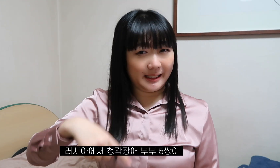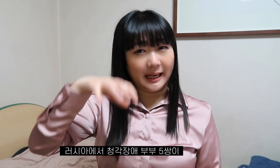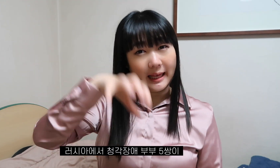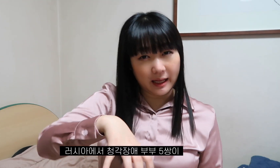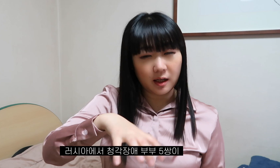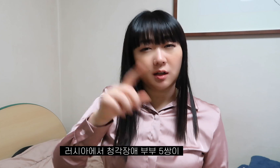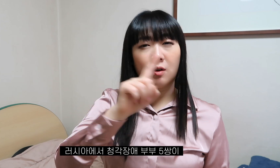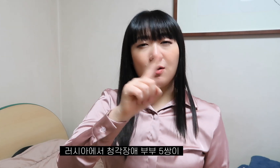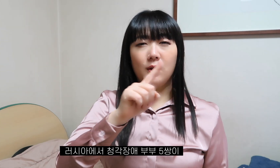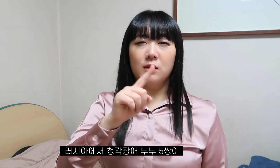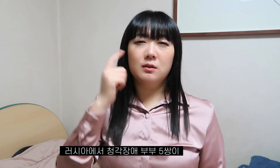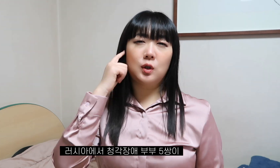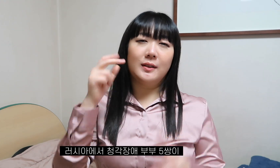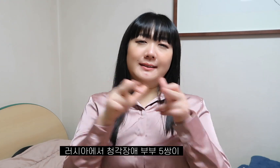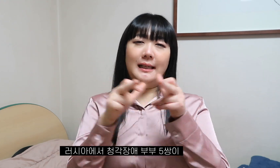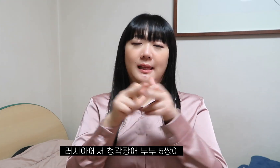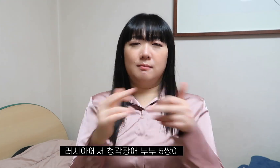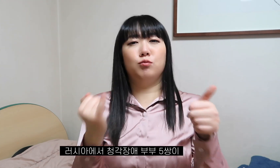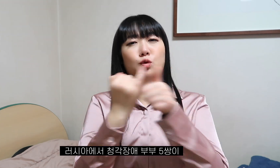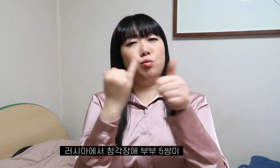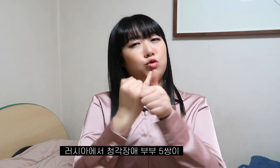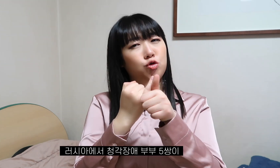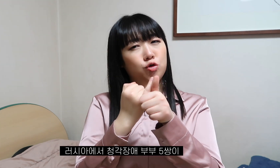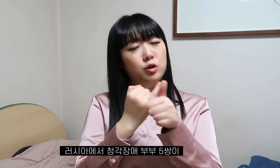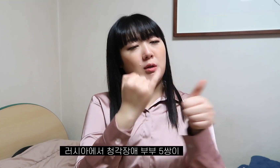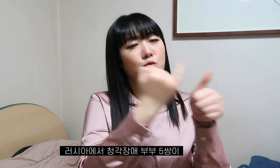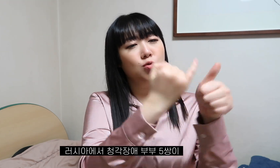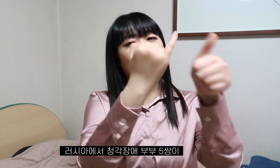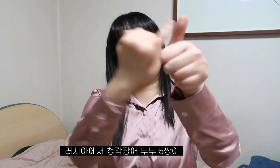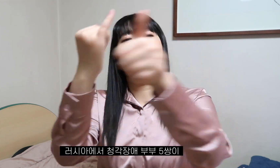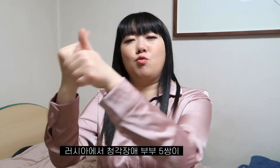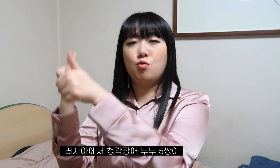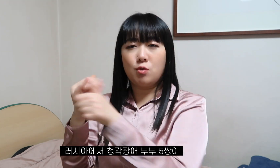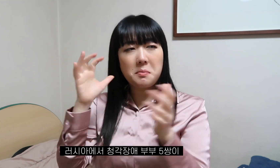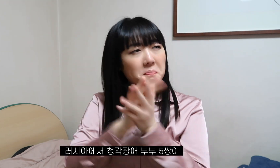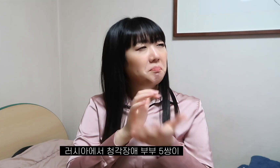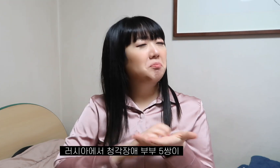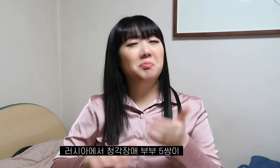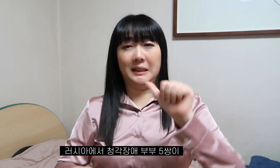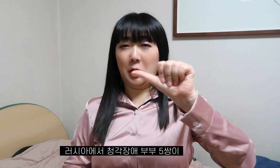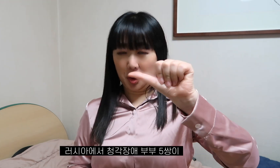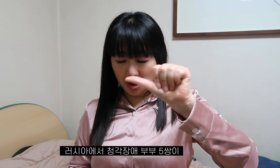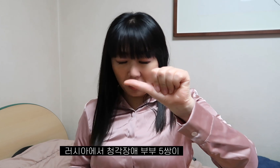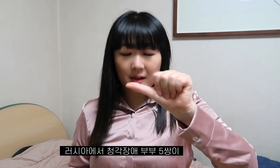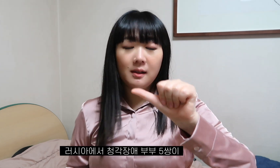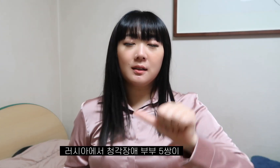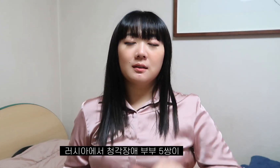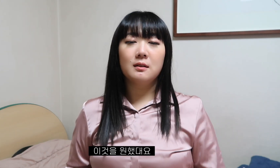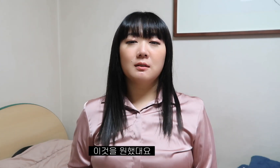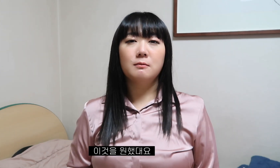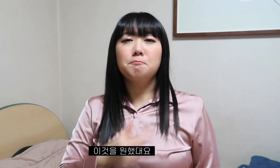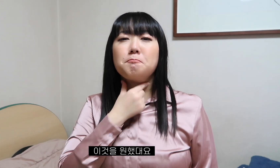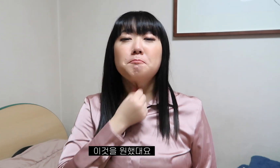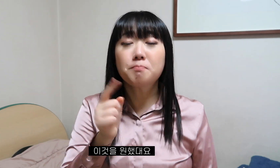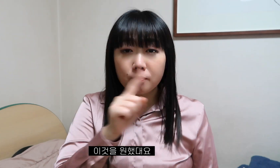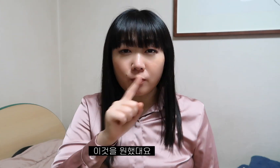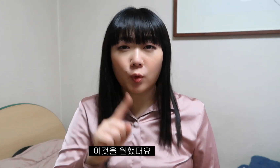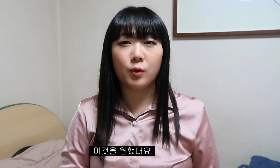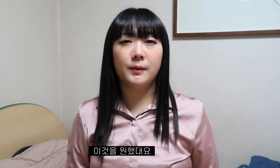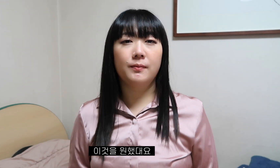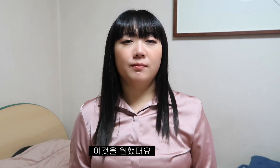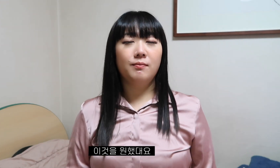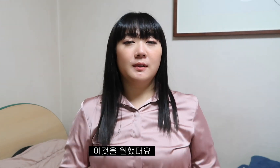5 deaf couples in Russia wanted this